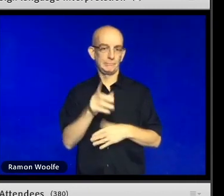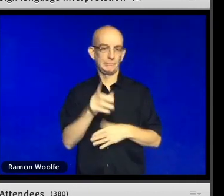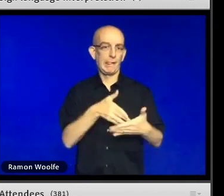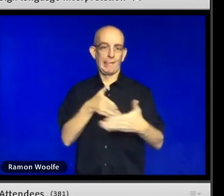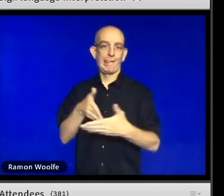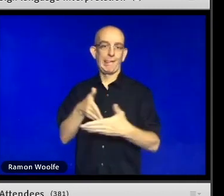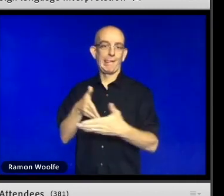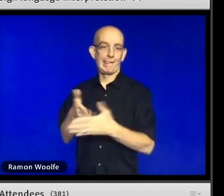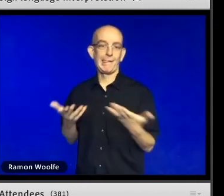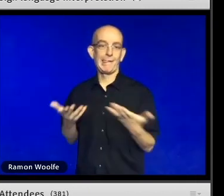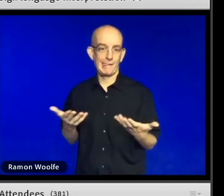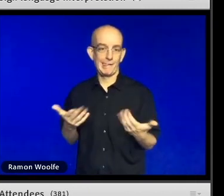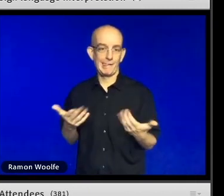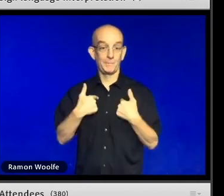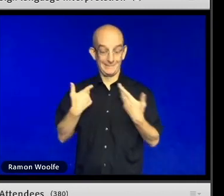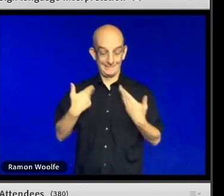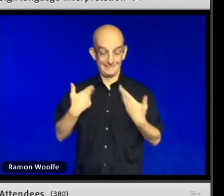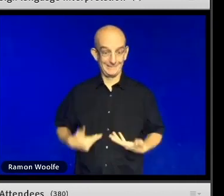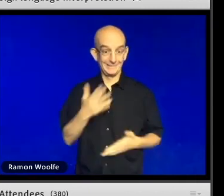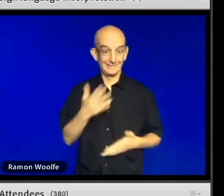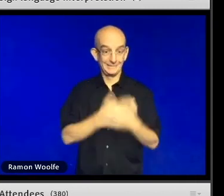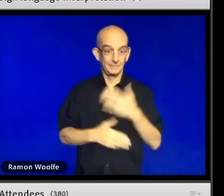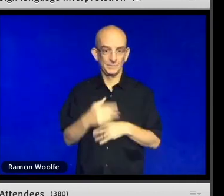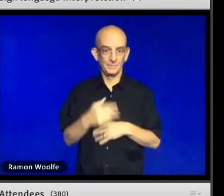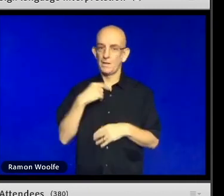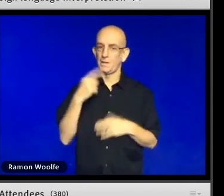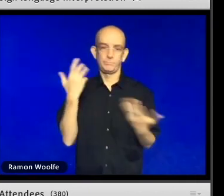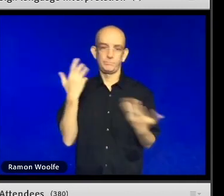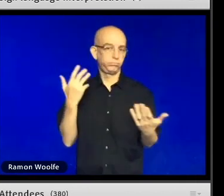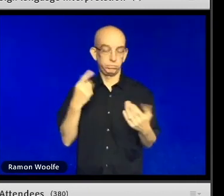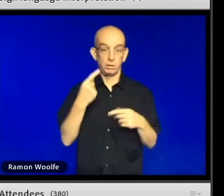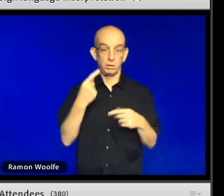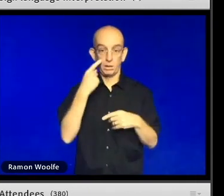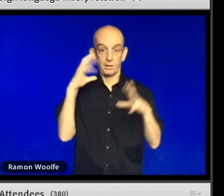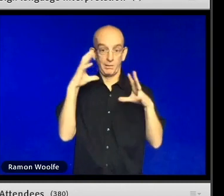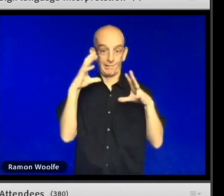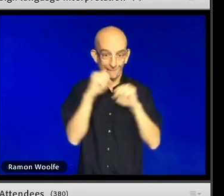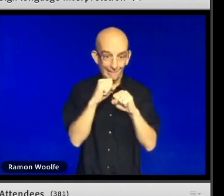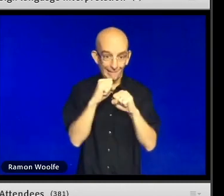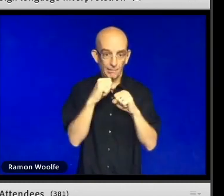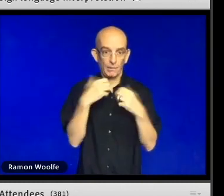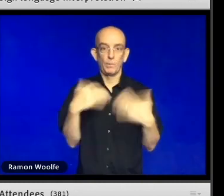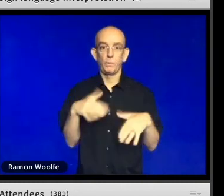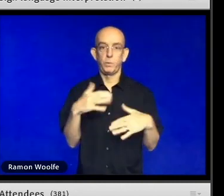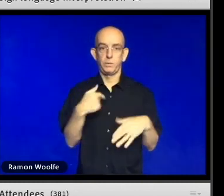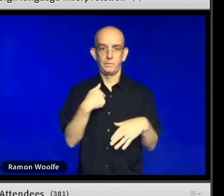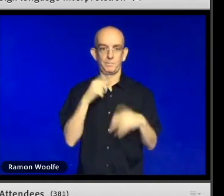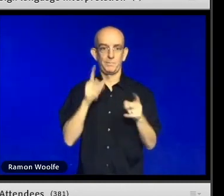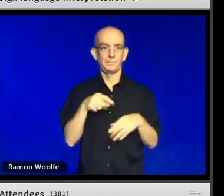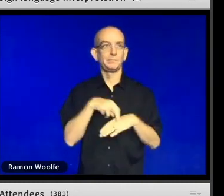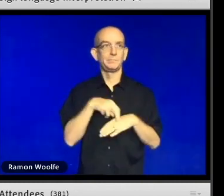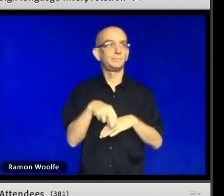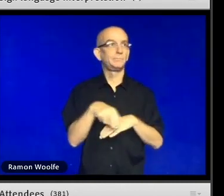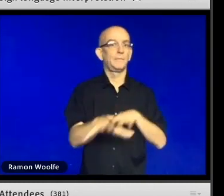If you need to go out, you have to touch things and this is a very great challenge. But the